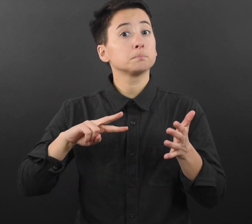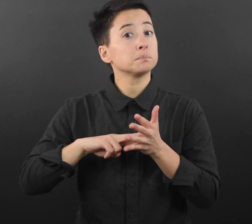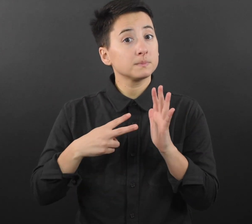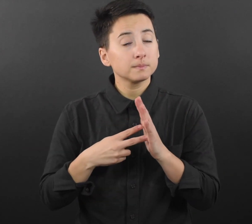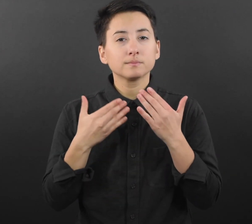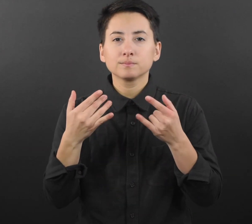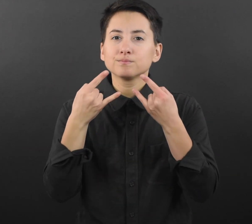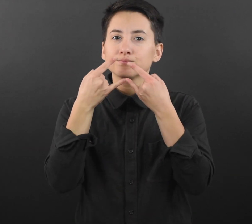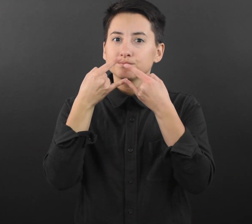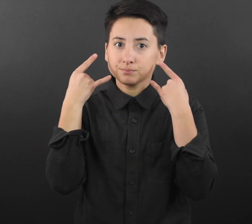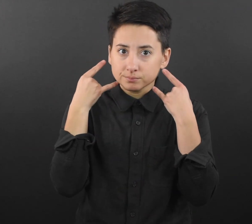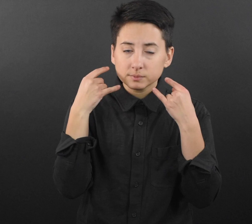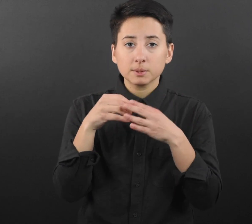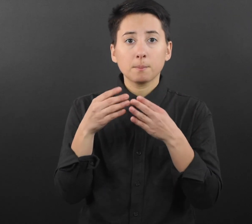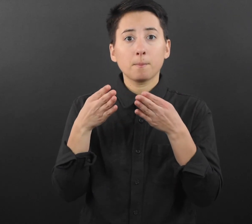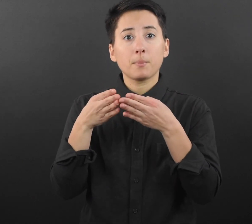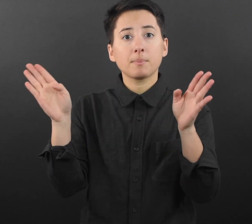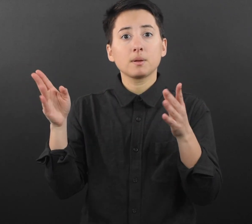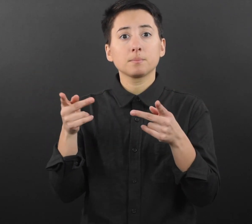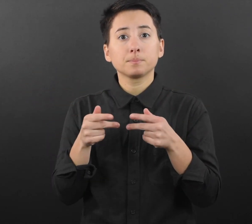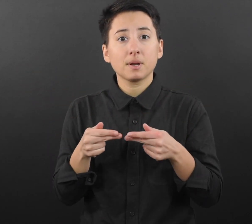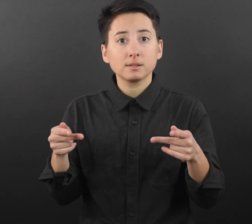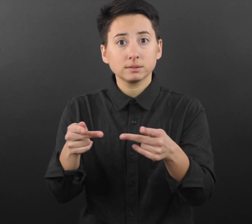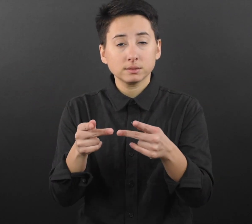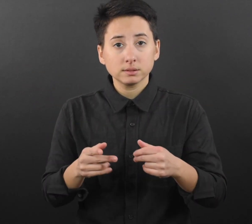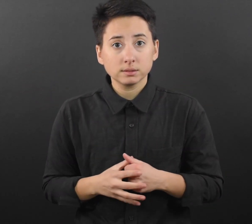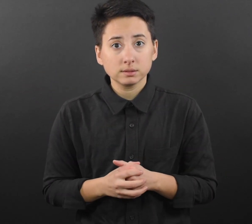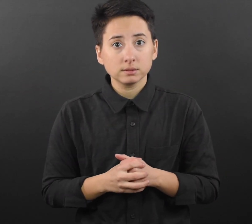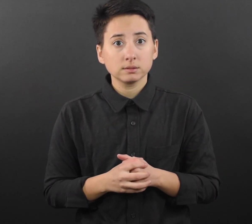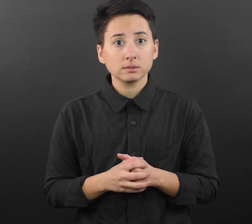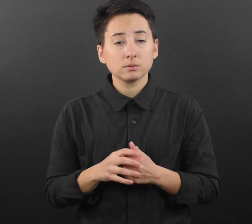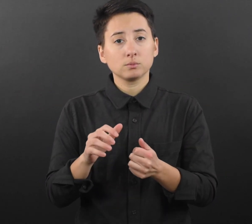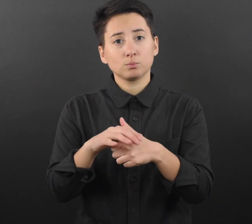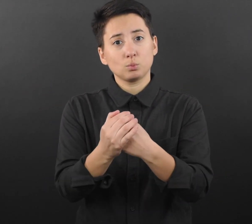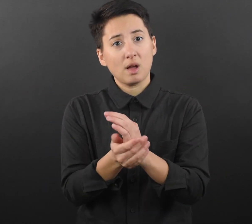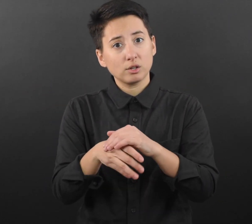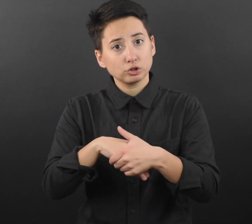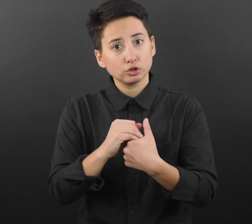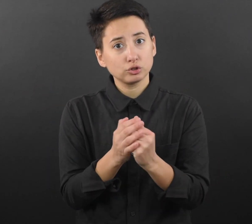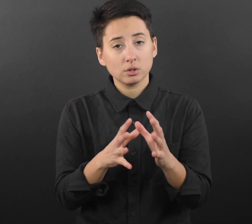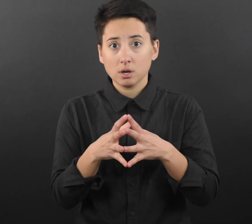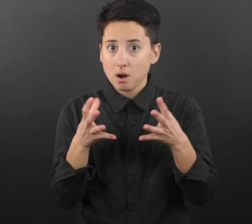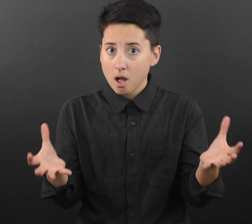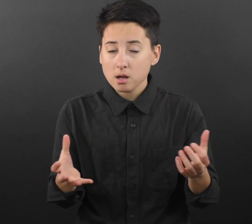This means wearing a mask in public places; washing your hands a lot;